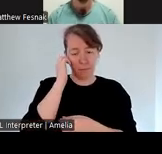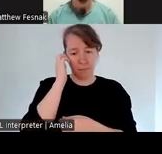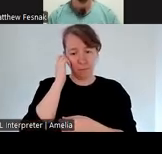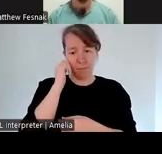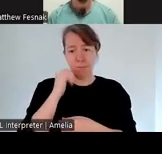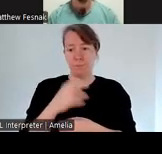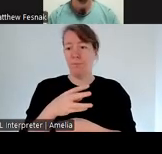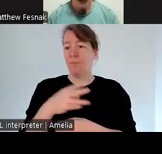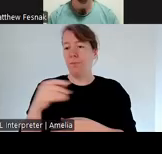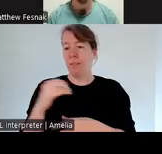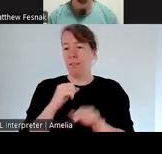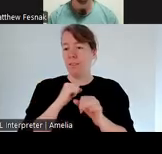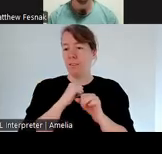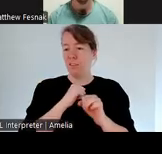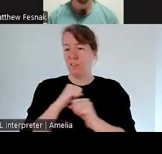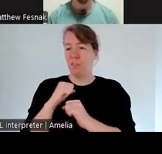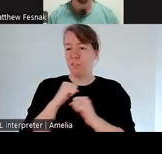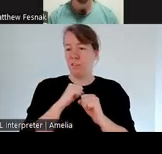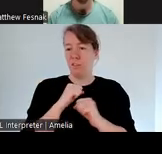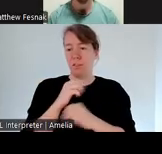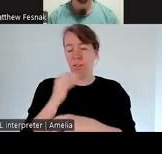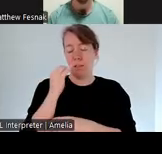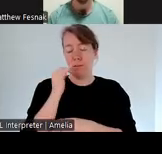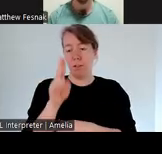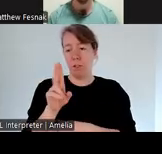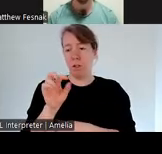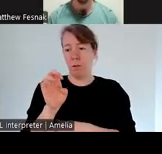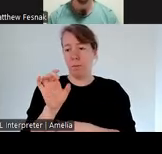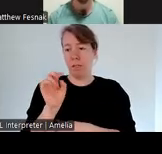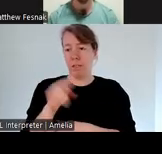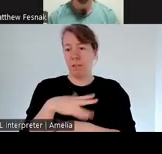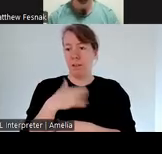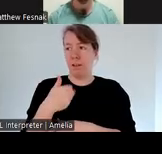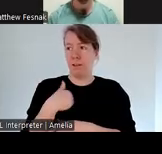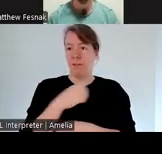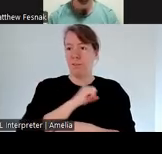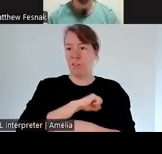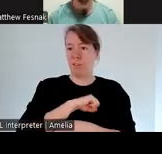uh, particularly urban libraries, creates a lot of issues for mentally ill,